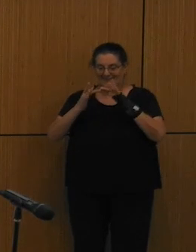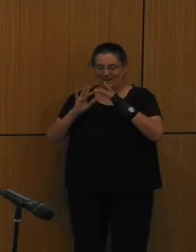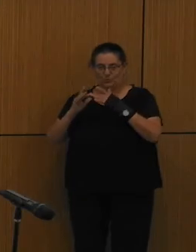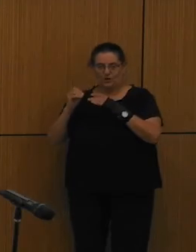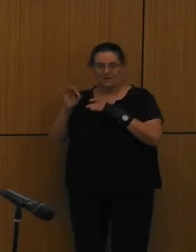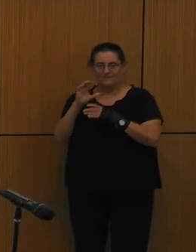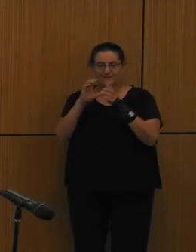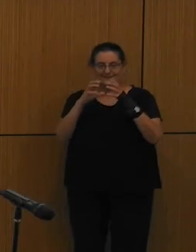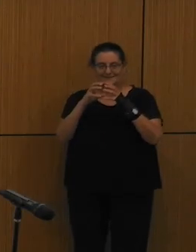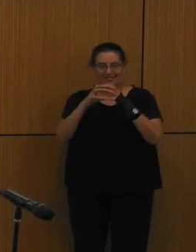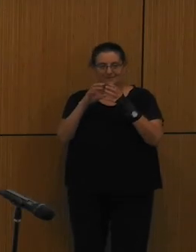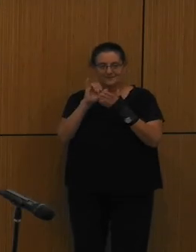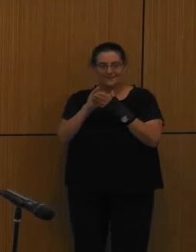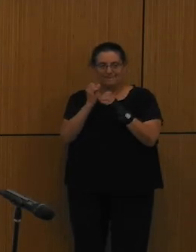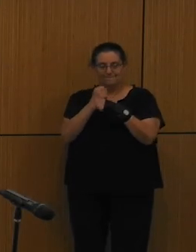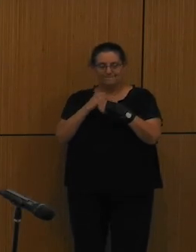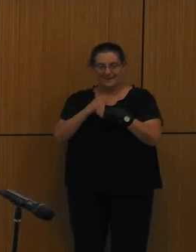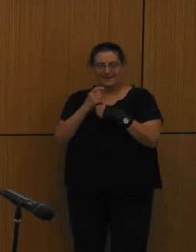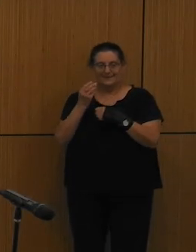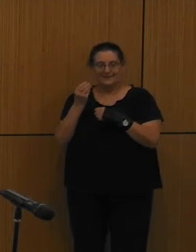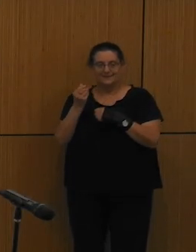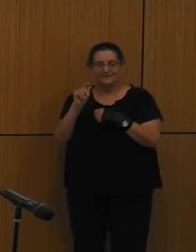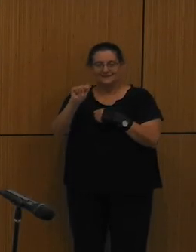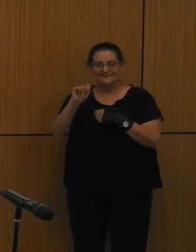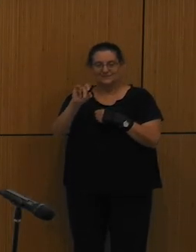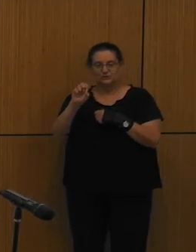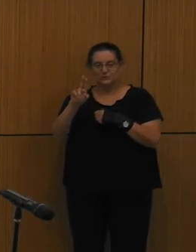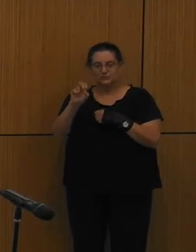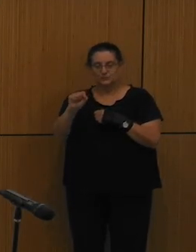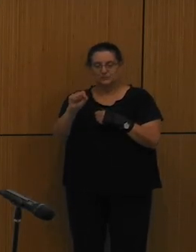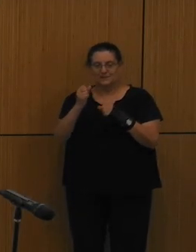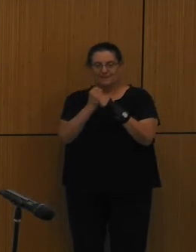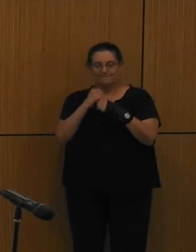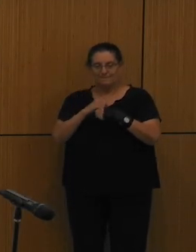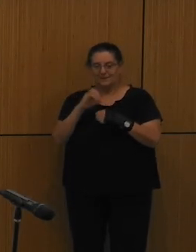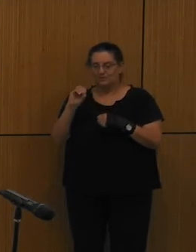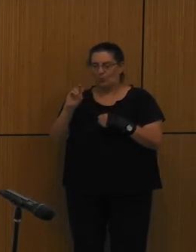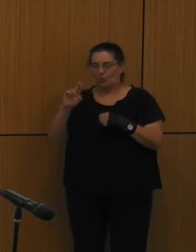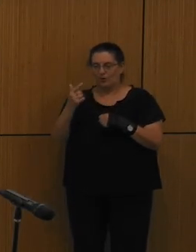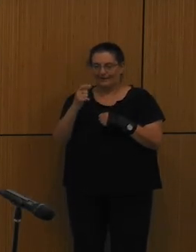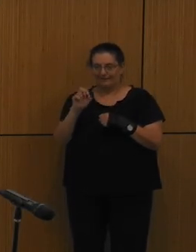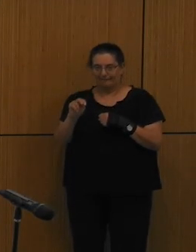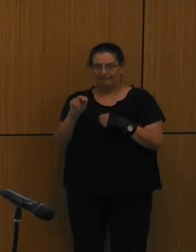that make up the tissues, that make up the organ of the brain itself. And this